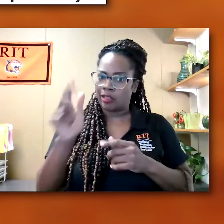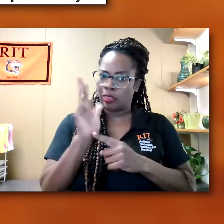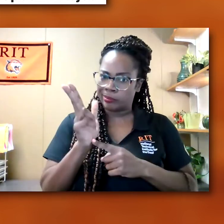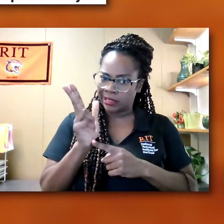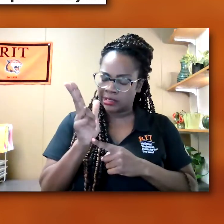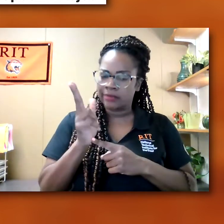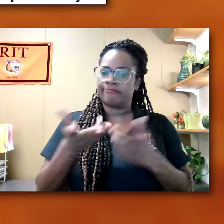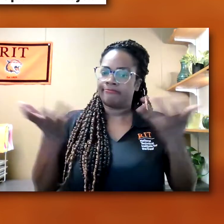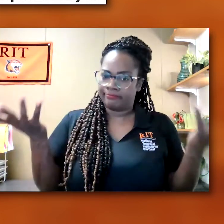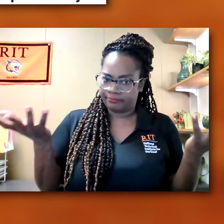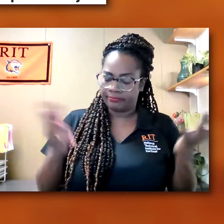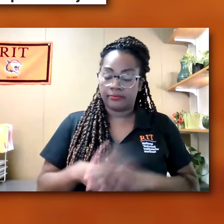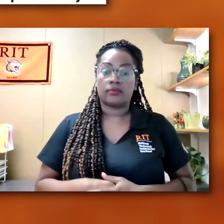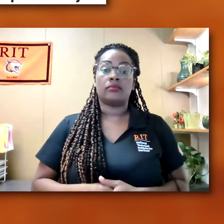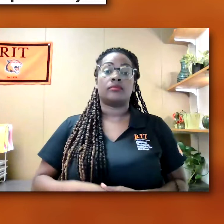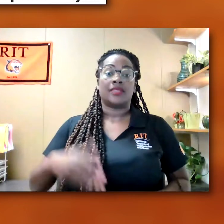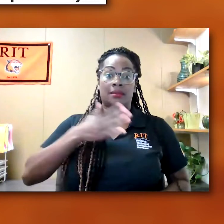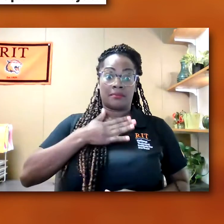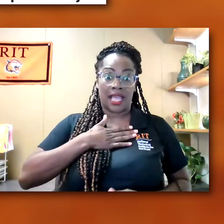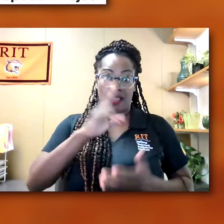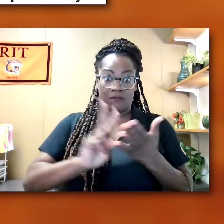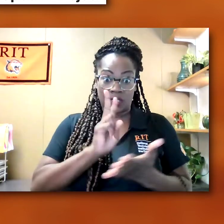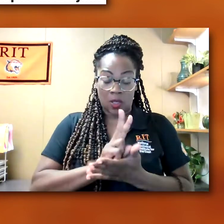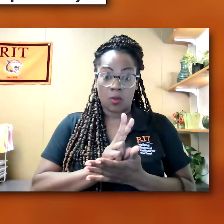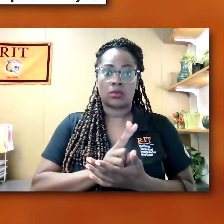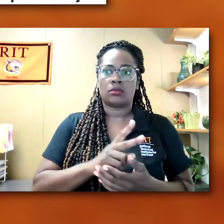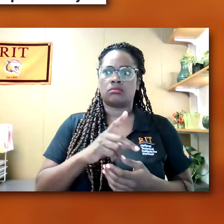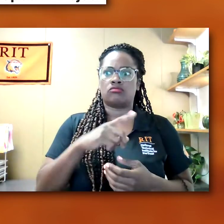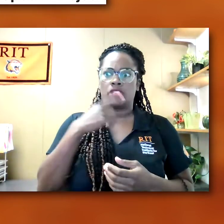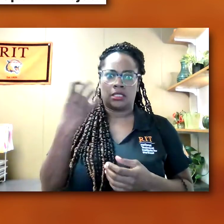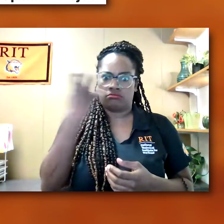and number two were both under 3 minutes, which doesn't satisfy the requirement.